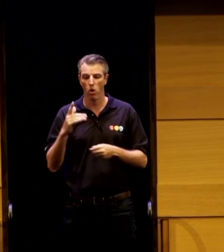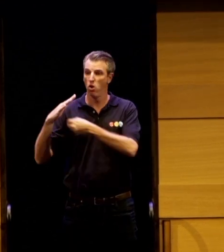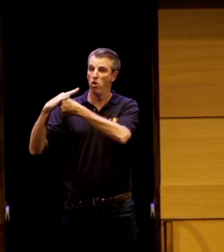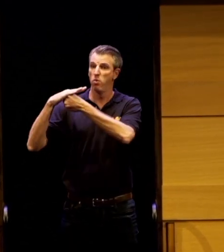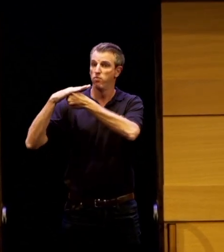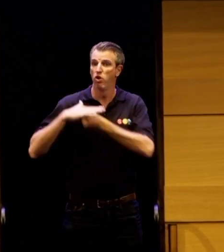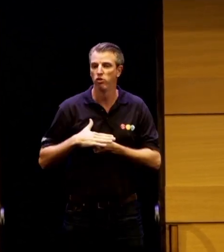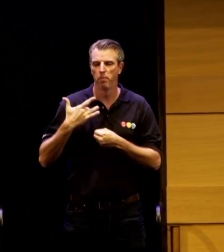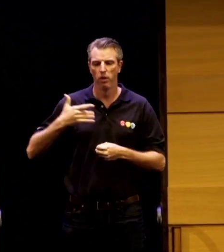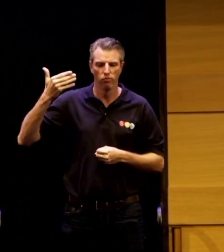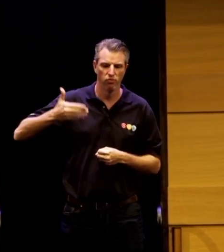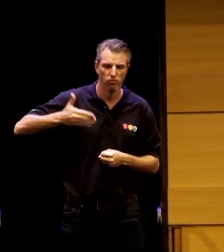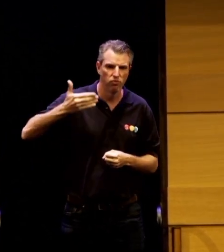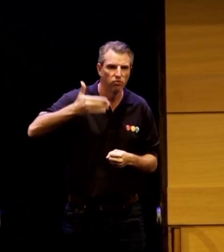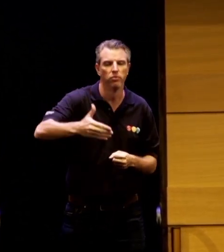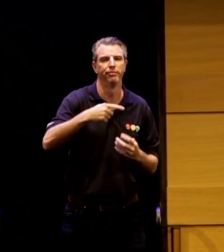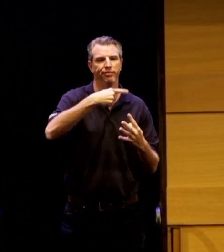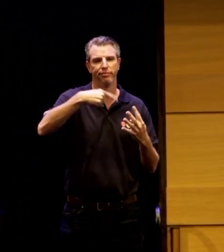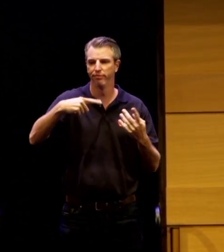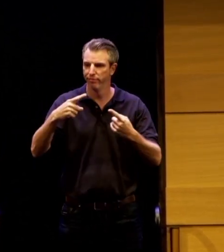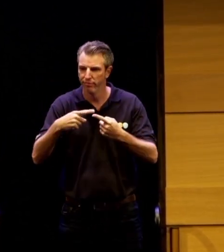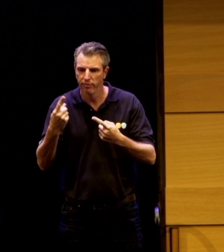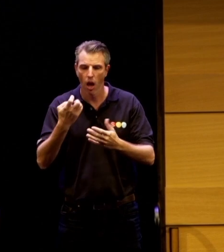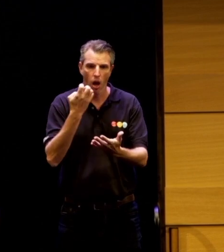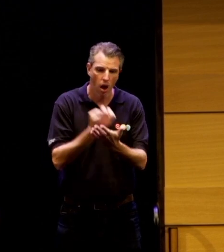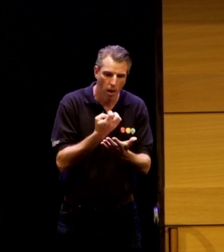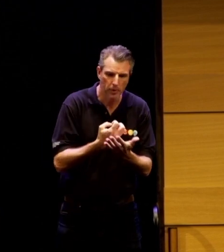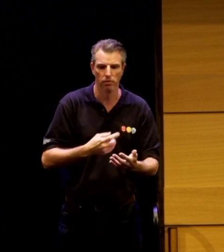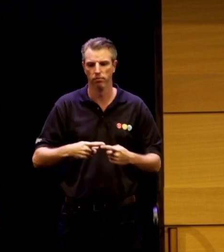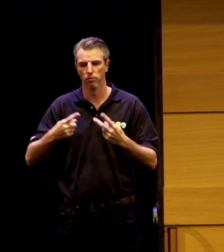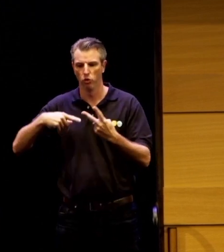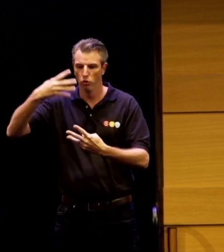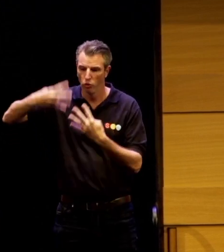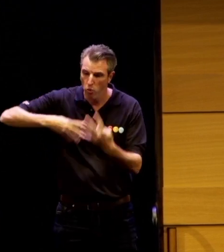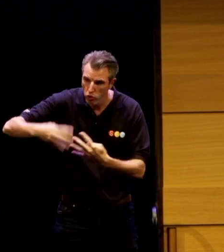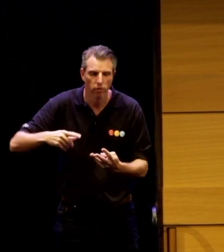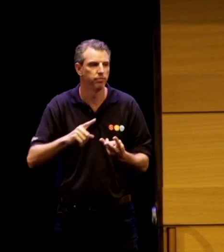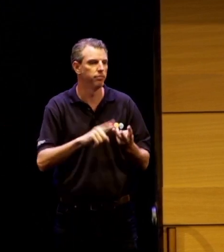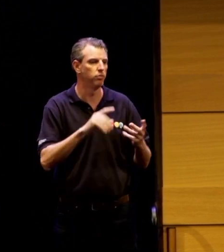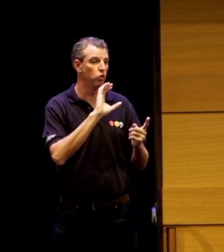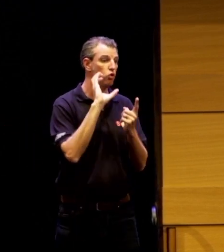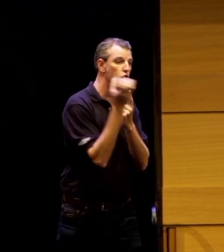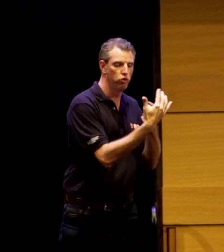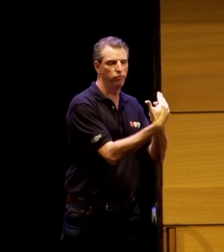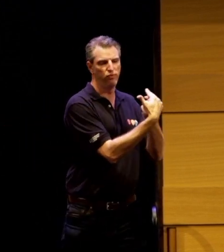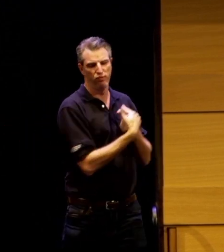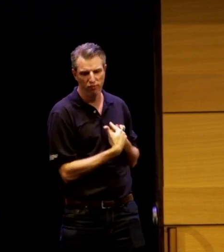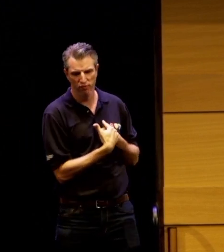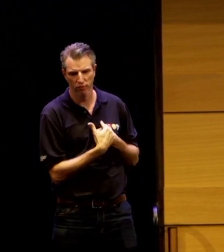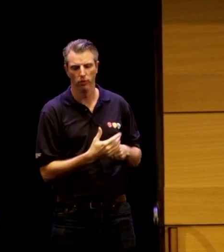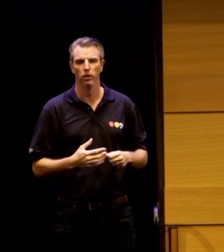For decades, Deaf people have experienced linguistic, cultural, and economic oppression.